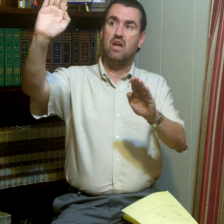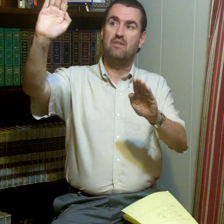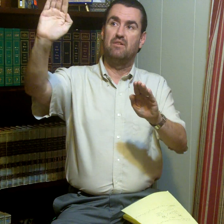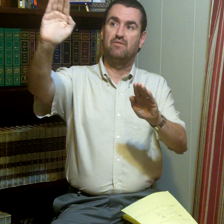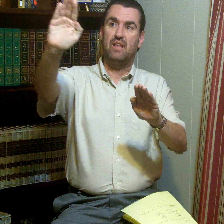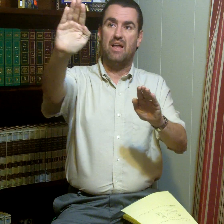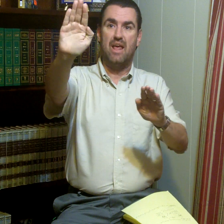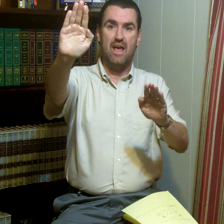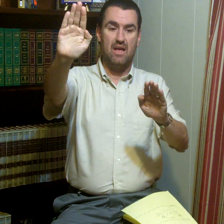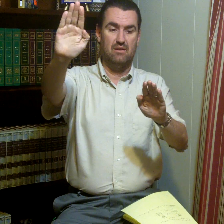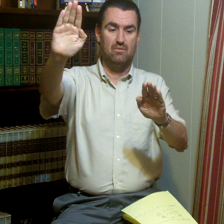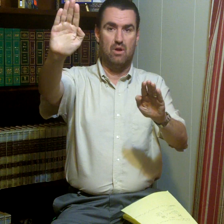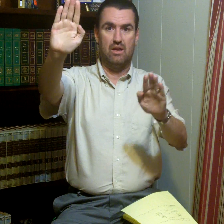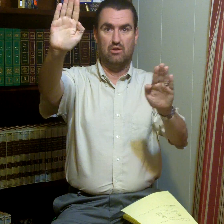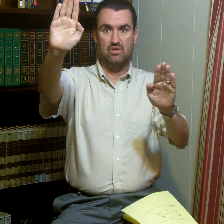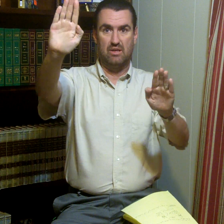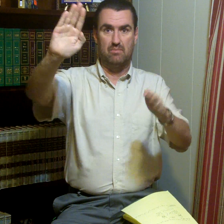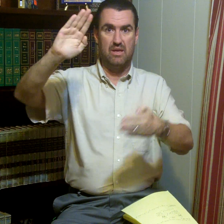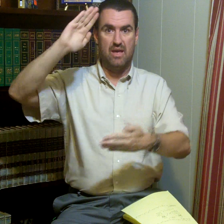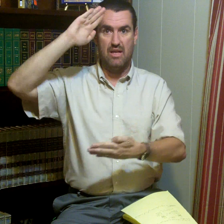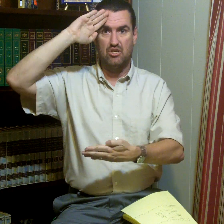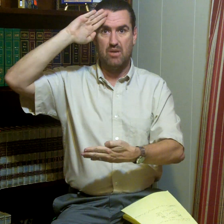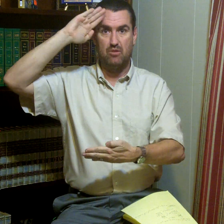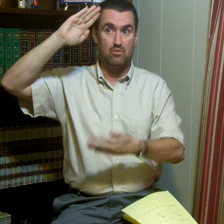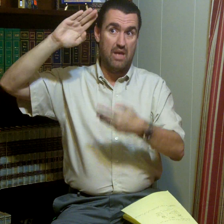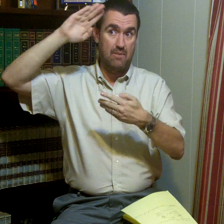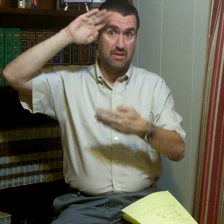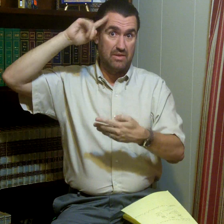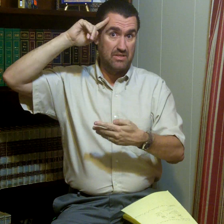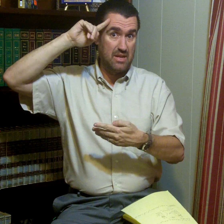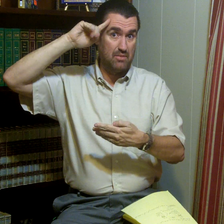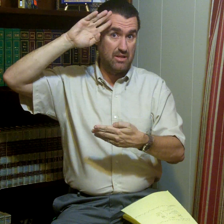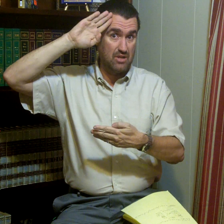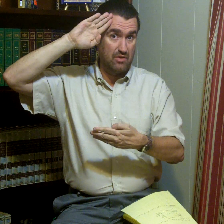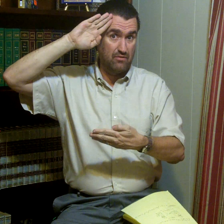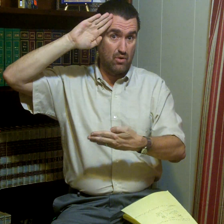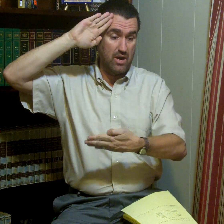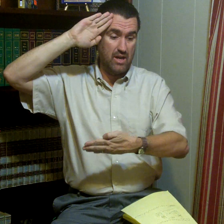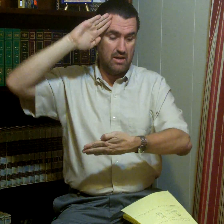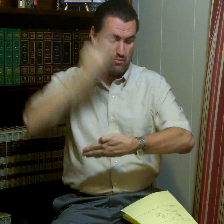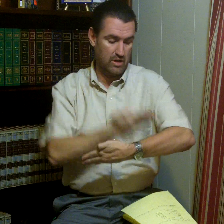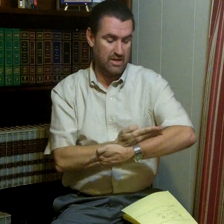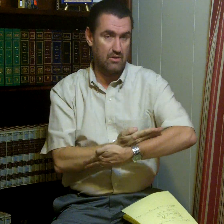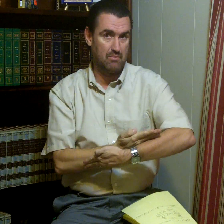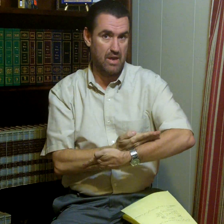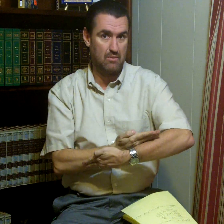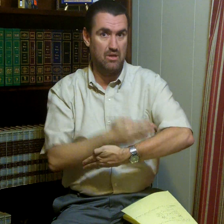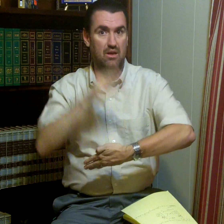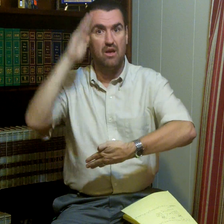kind of the flat hand right? It looks like the the "B" handshape you tap it in the same place on the forehead and bring it down to baby